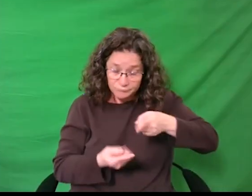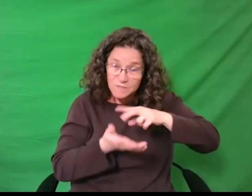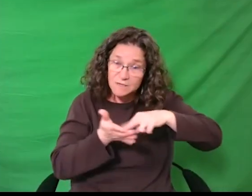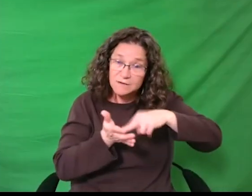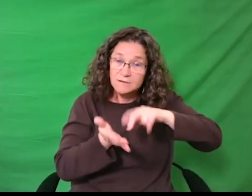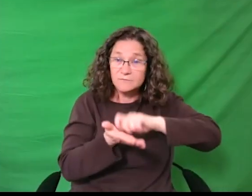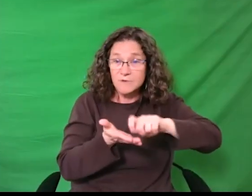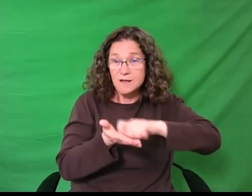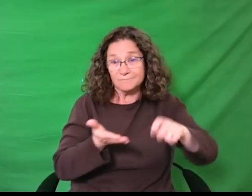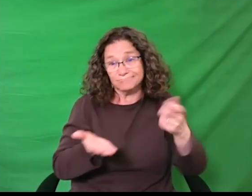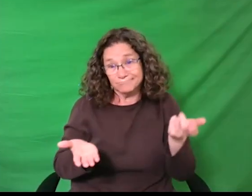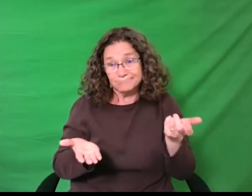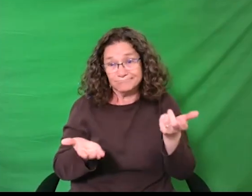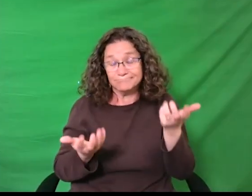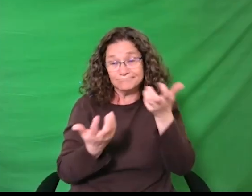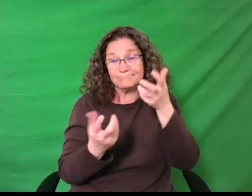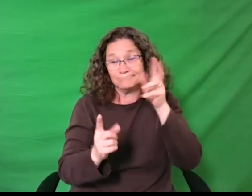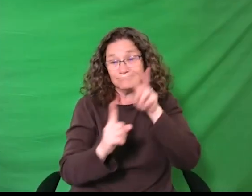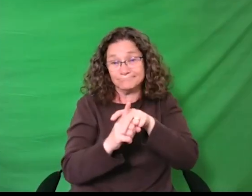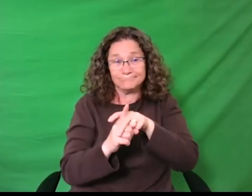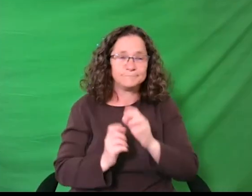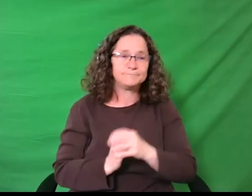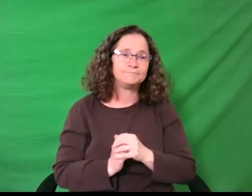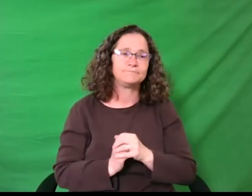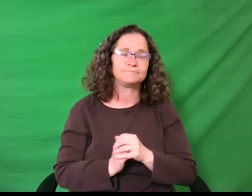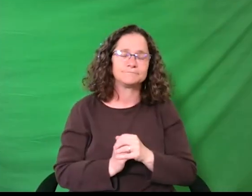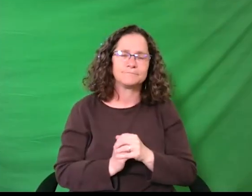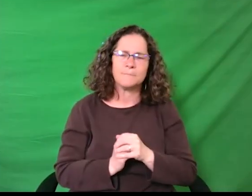So let's think about how we can use cues for phonemic awareness.